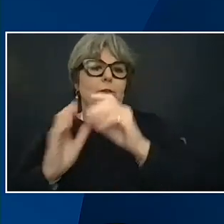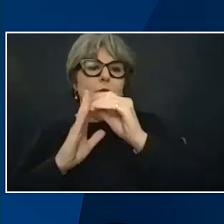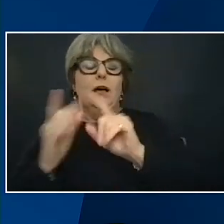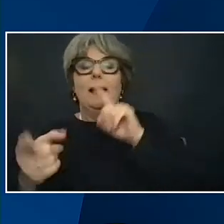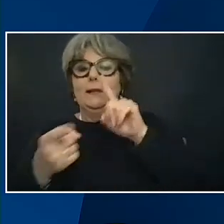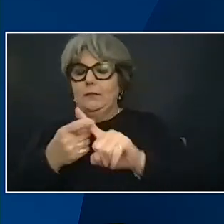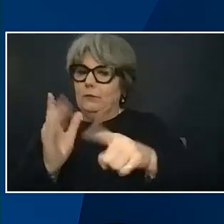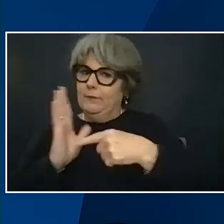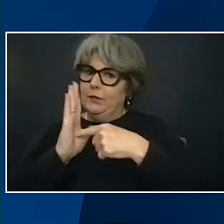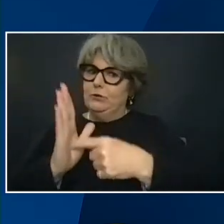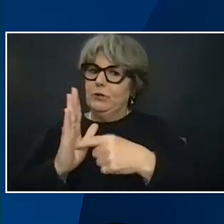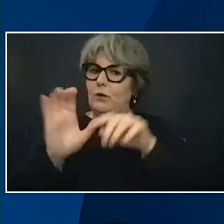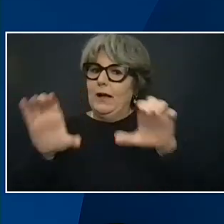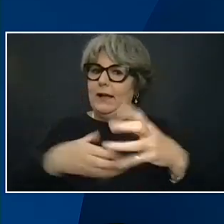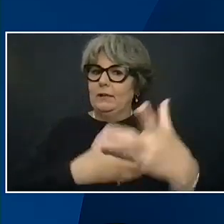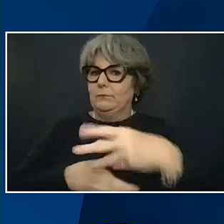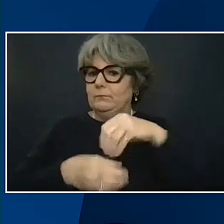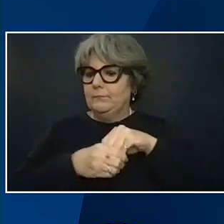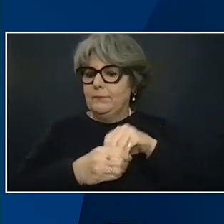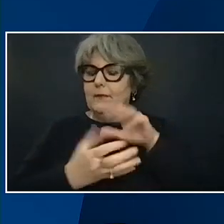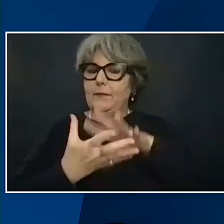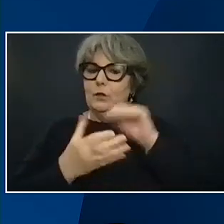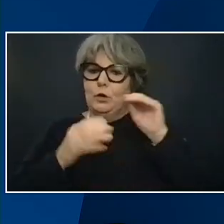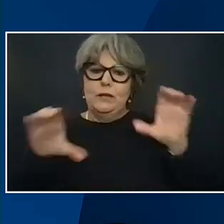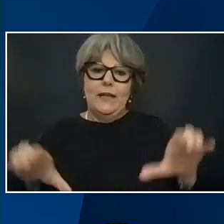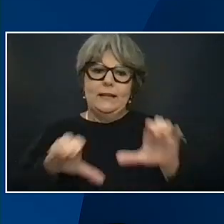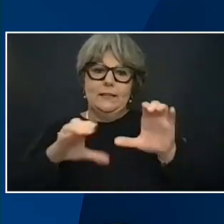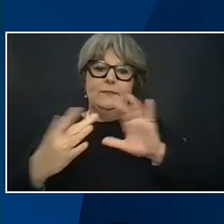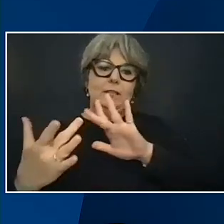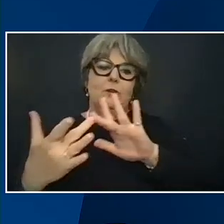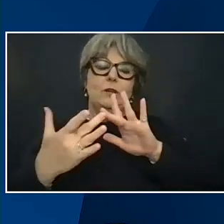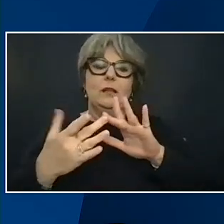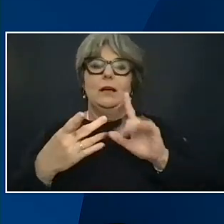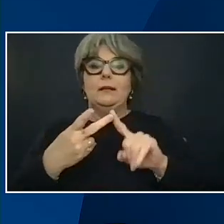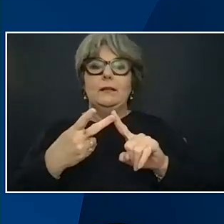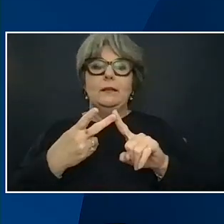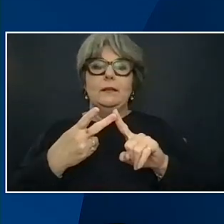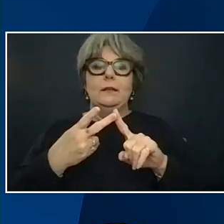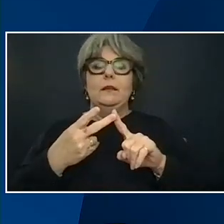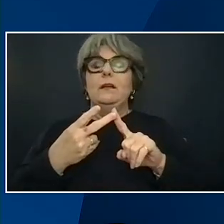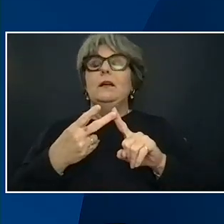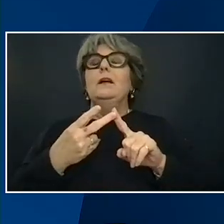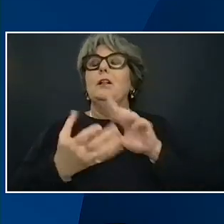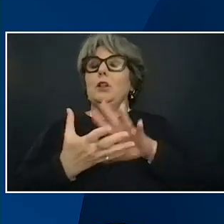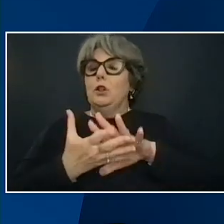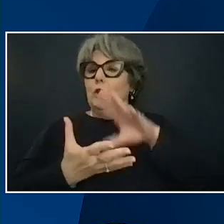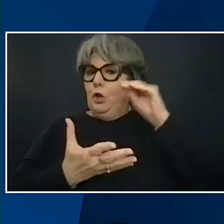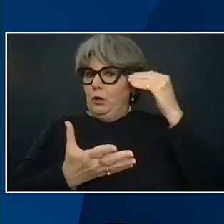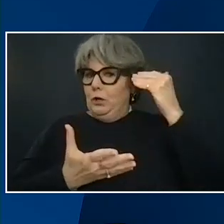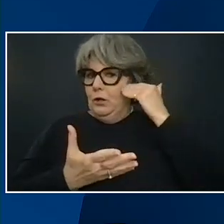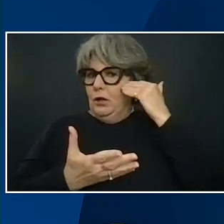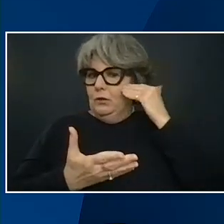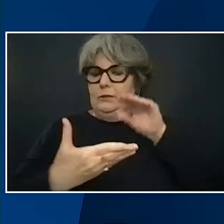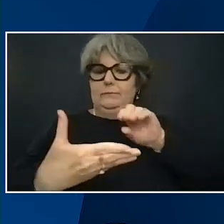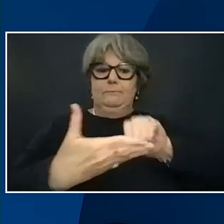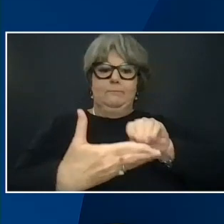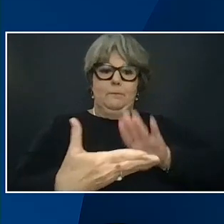active participation in the learning activities online. Passive consumption of knowledge, or merely just logging in to an online system